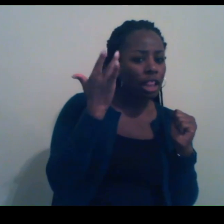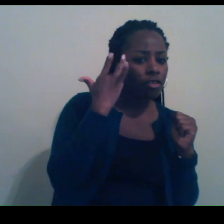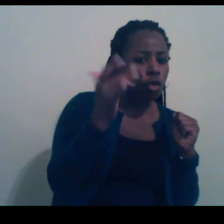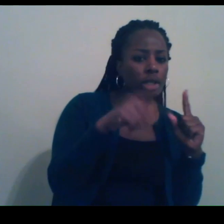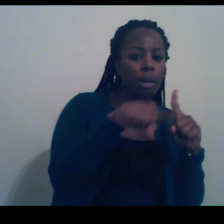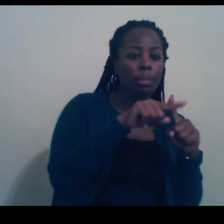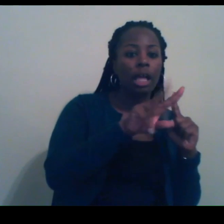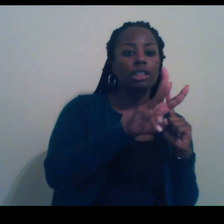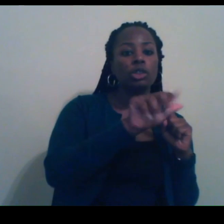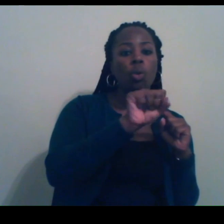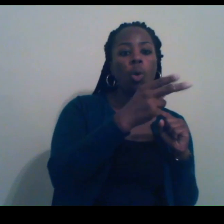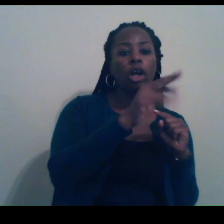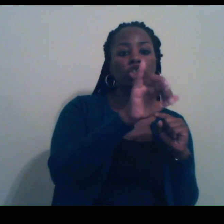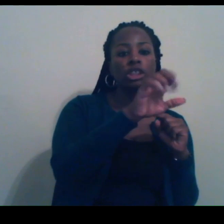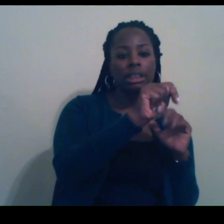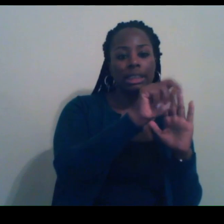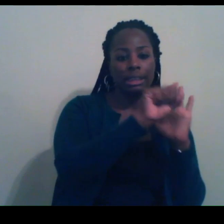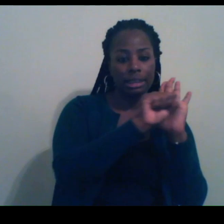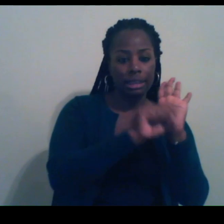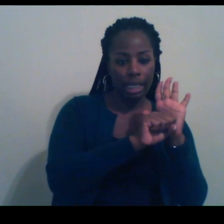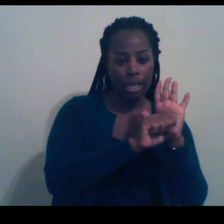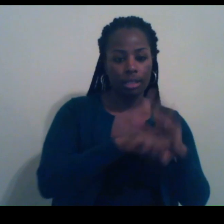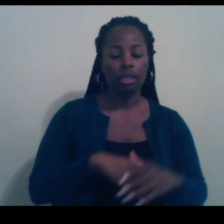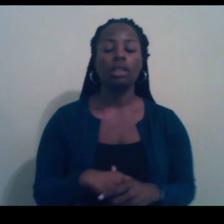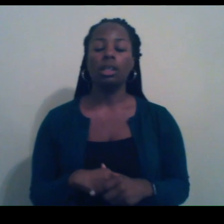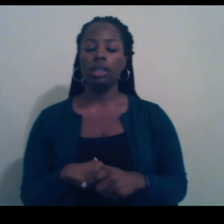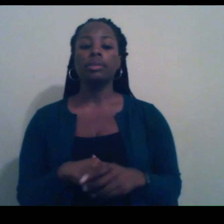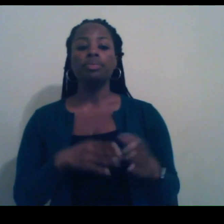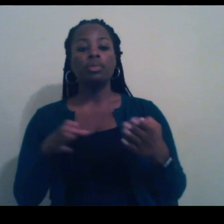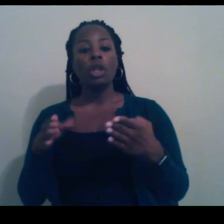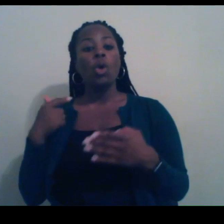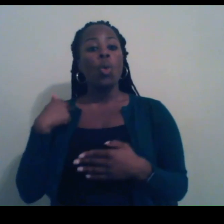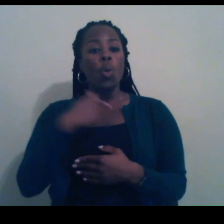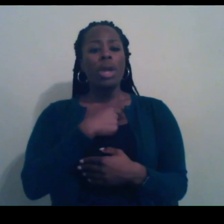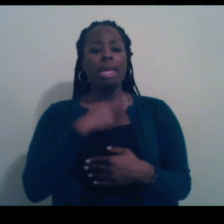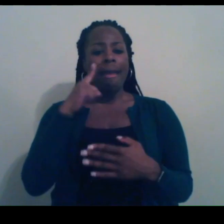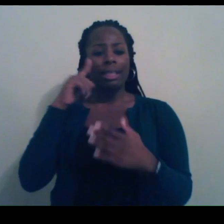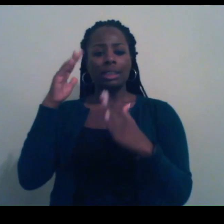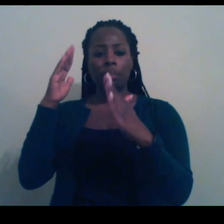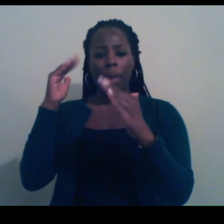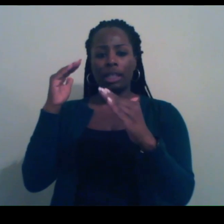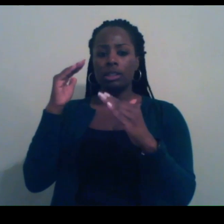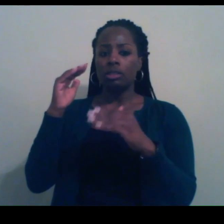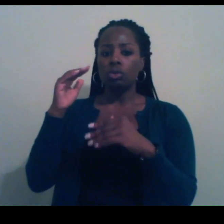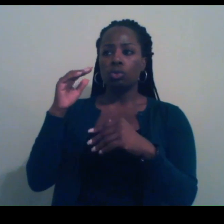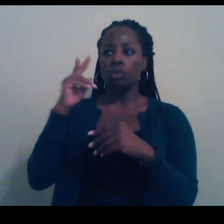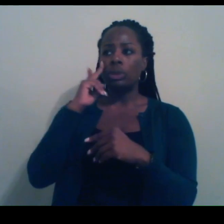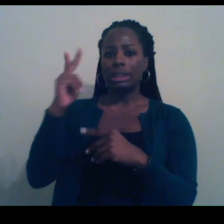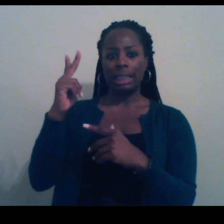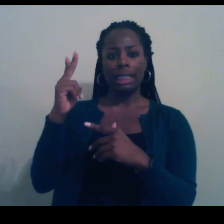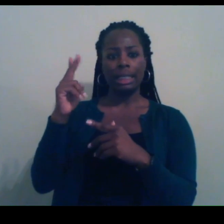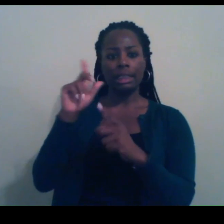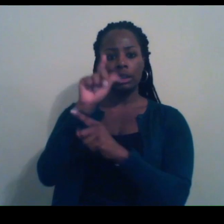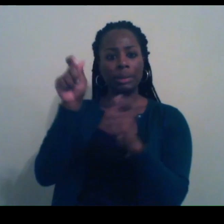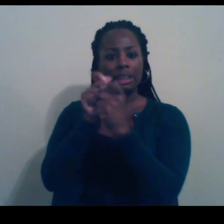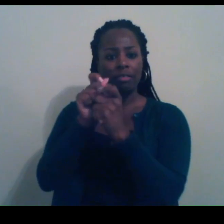we've anticipated to see community cases pop up and now we have a number of new